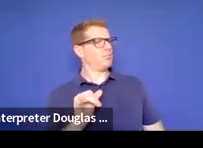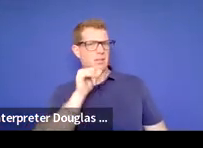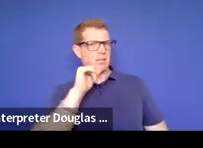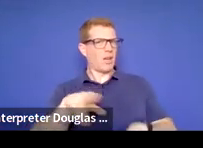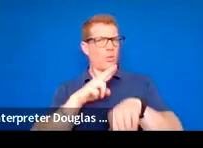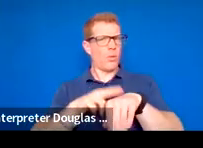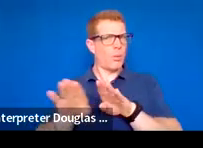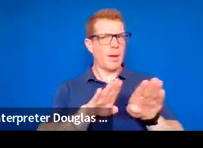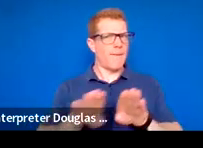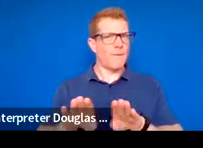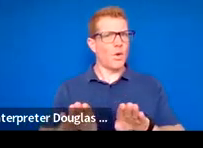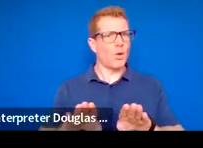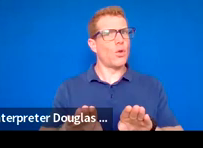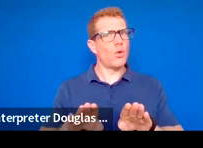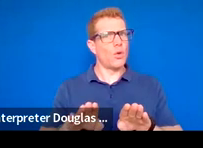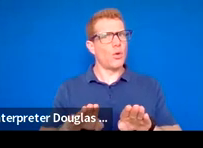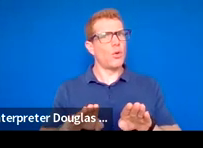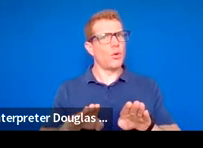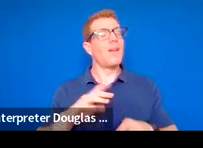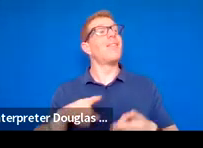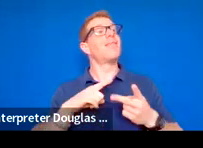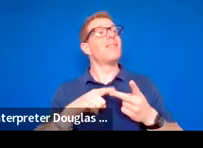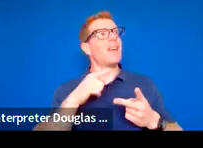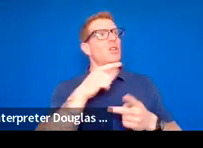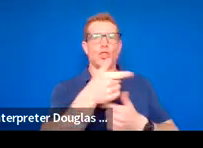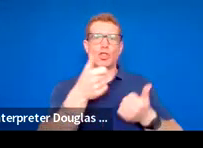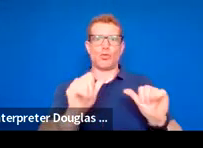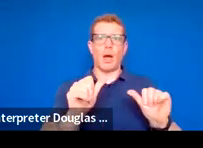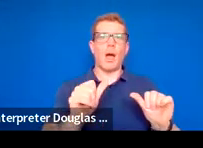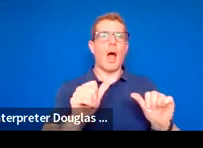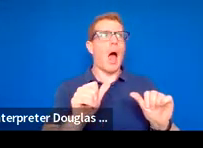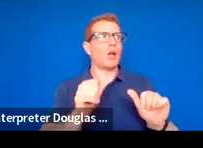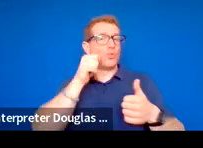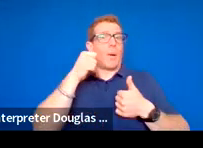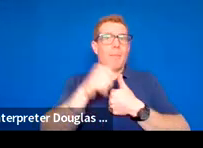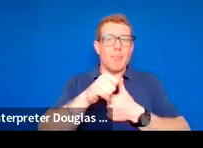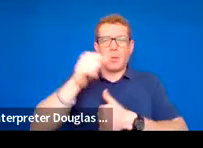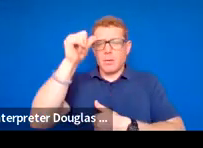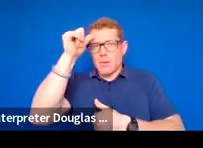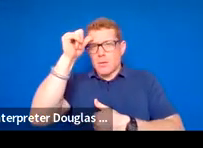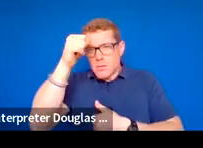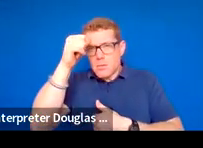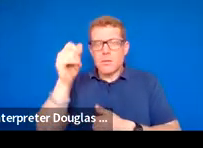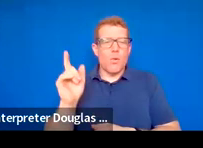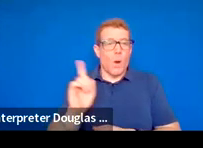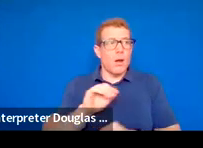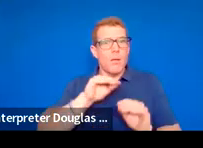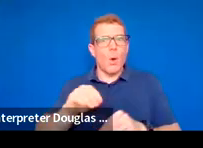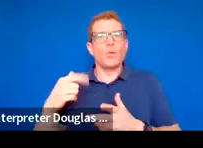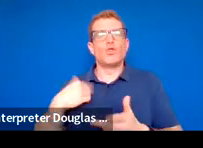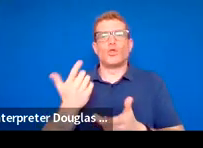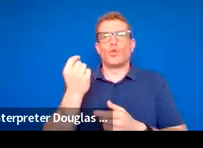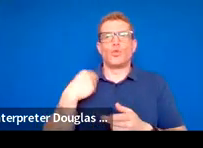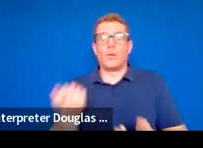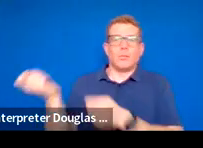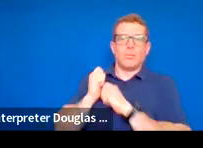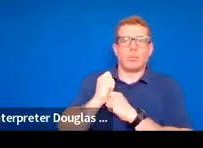That's because she was having trouble keeping track of it okay So that's another red flag misplacing thing.